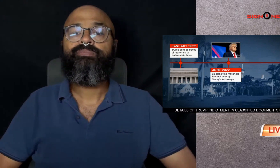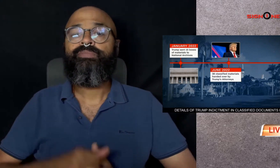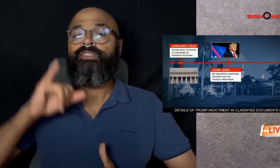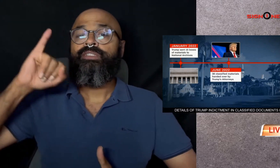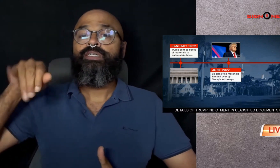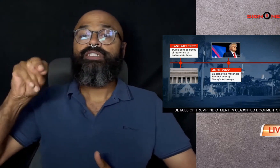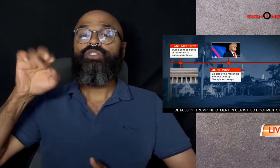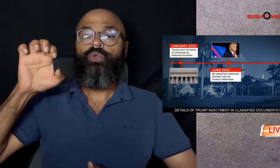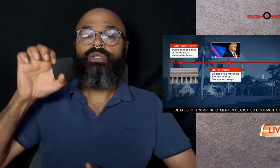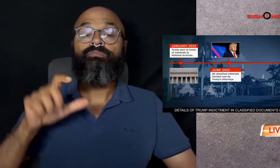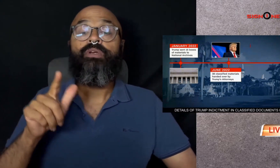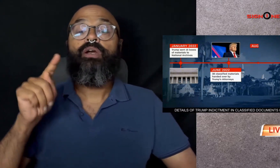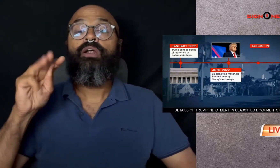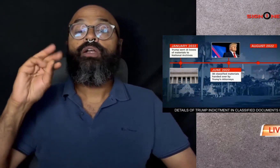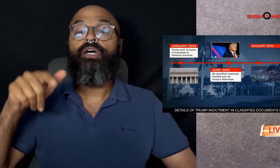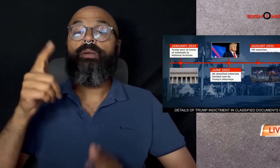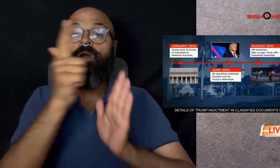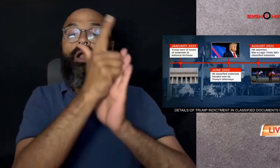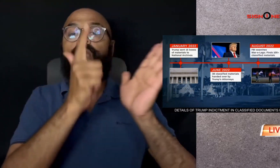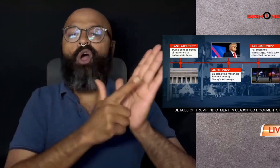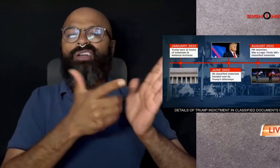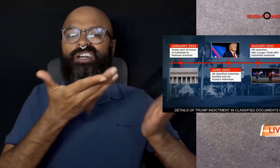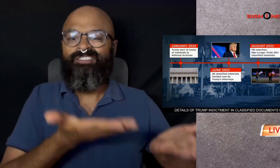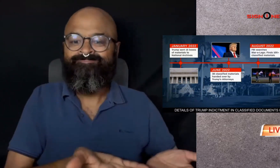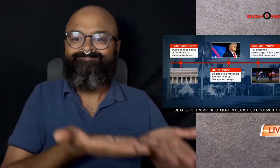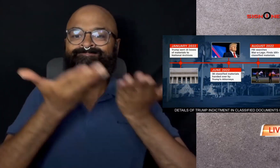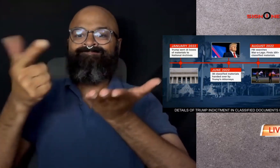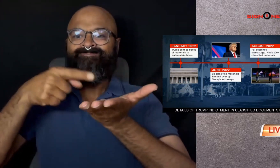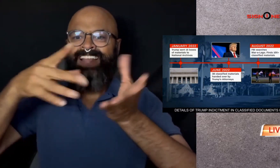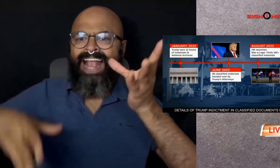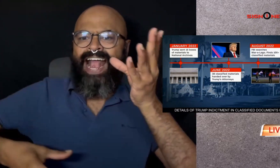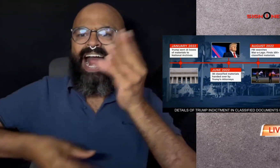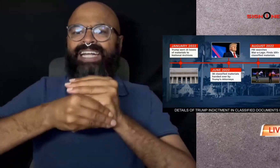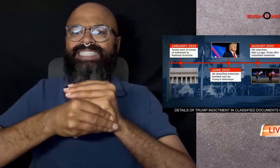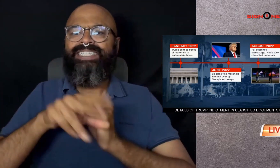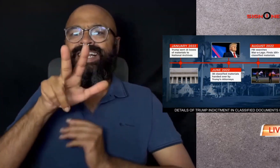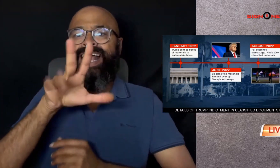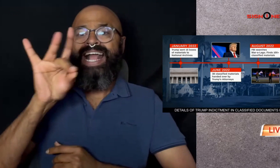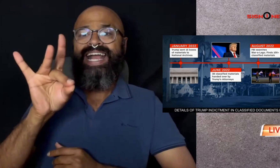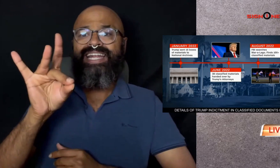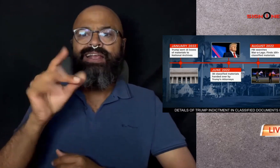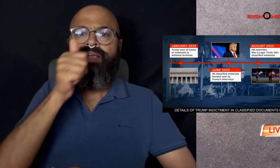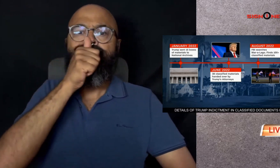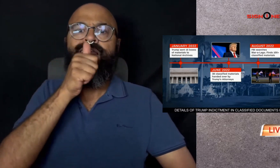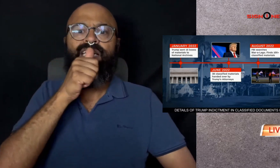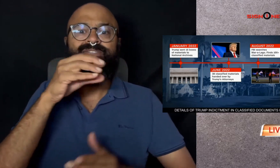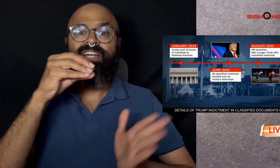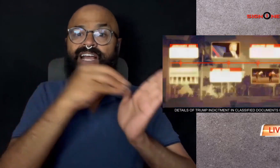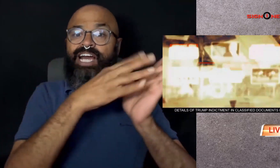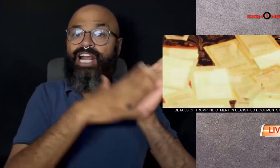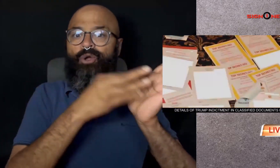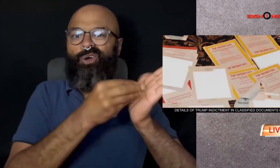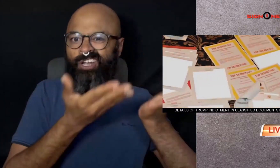classified material in June Trump's lawyers handed over an additional 38 classified records